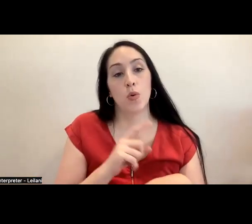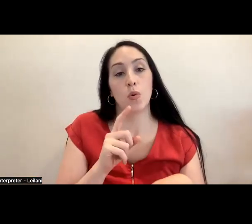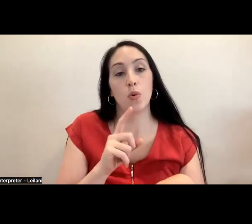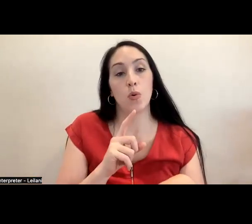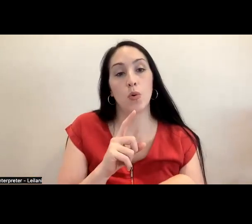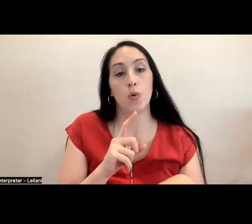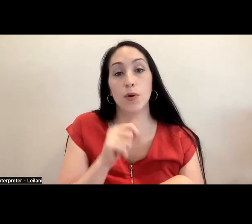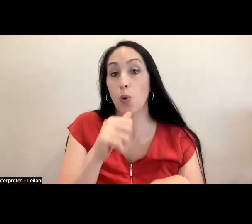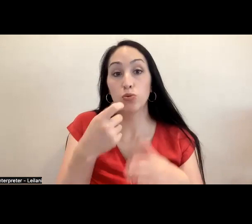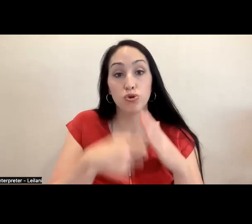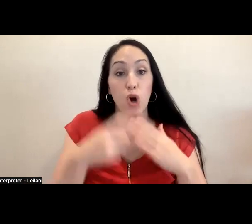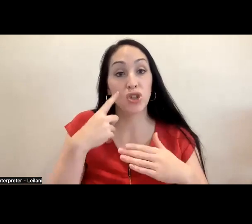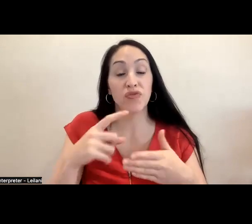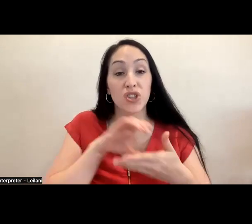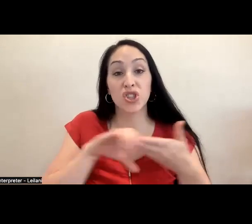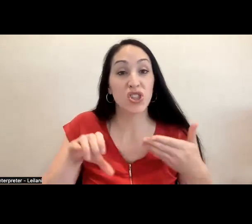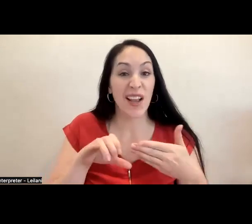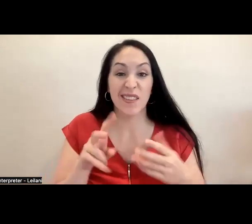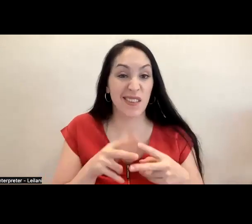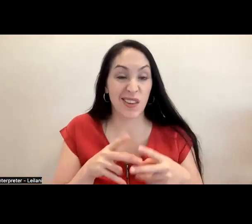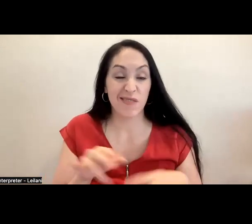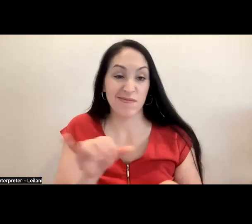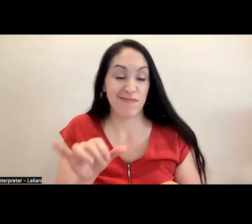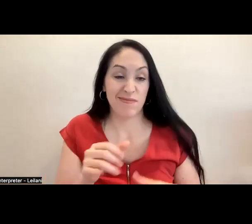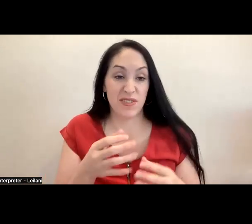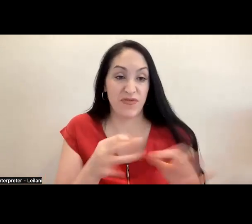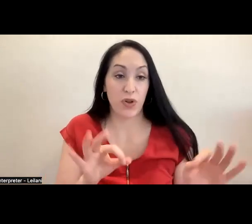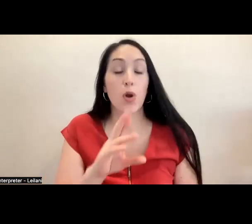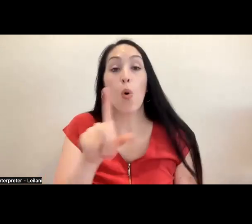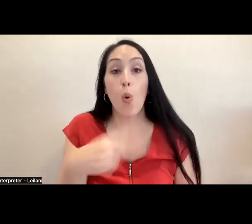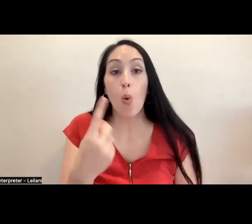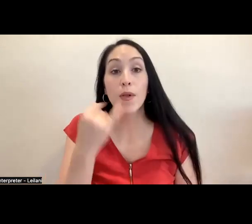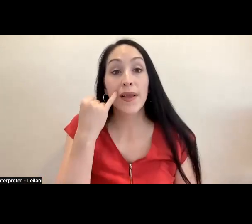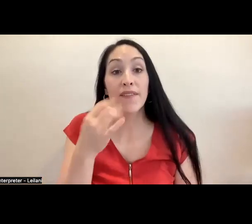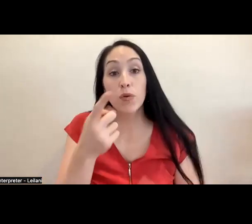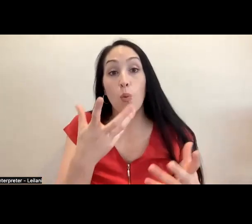a $10 annual fee to get quarterly paper statements, or if you want that prepaid card we talked